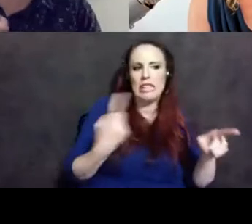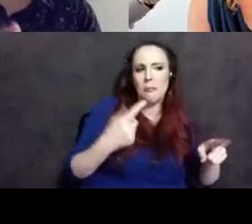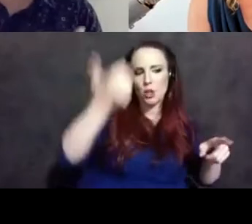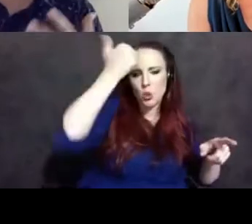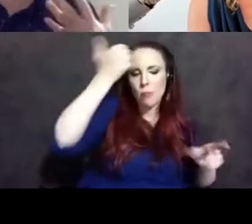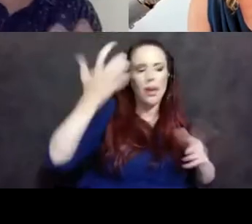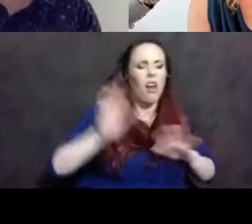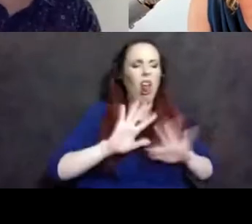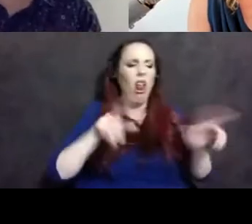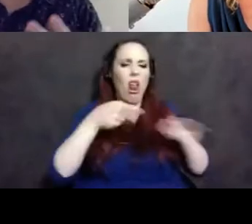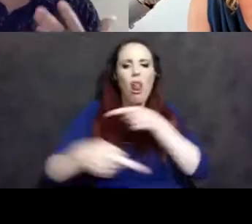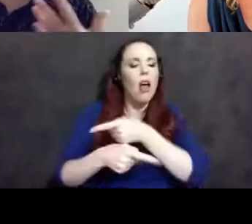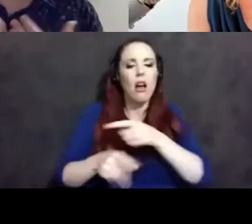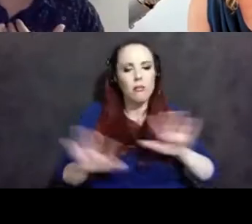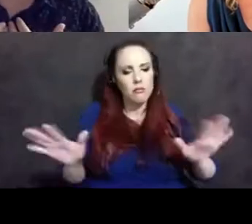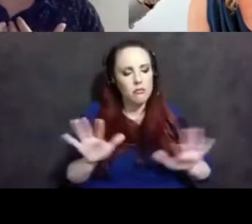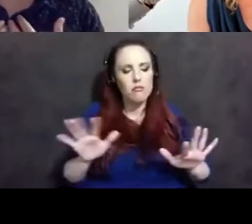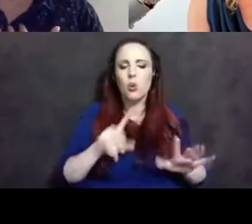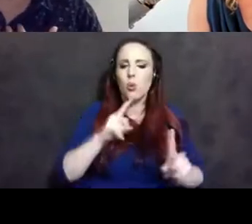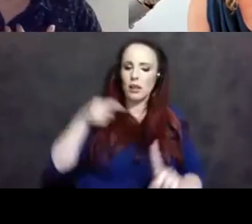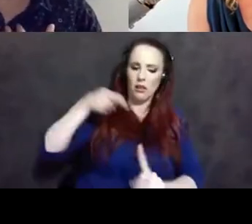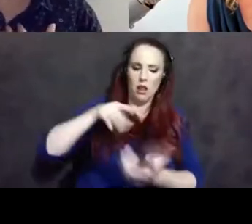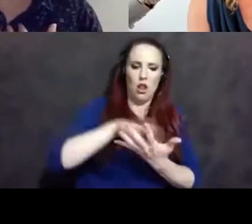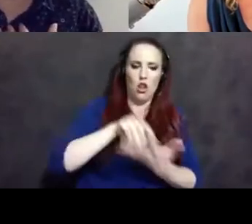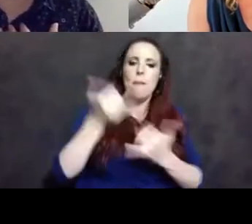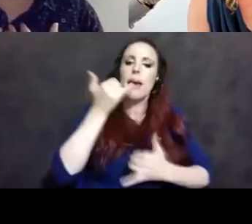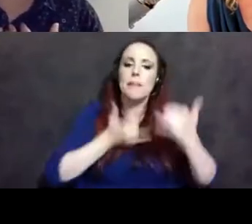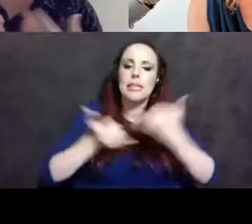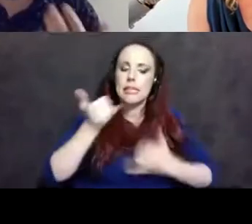I think this is all about learning to make mistakes as a way to grow.